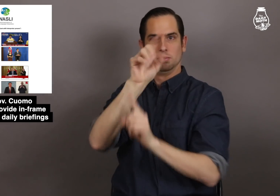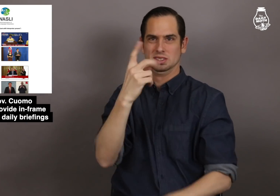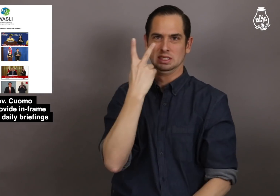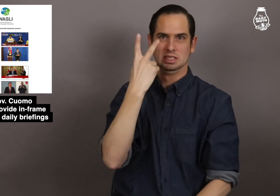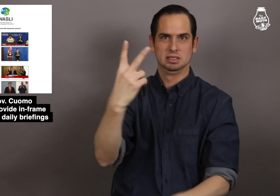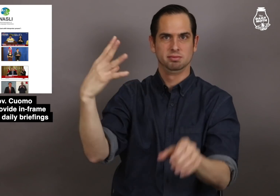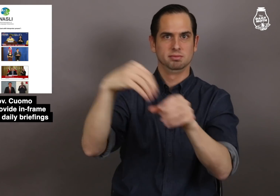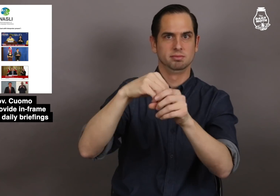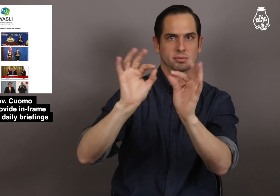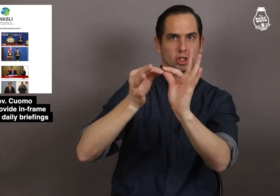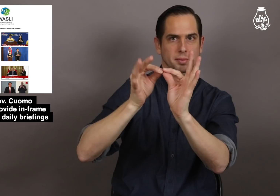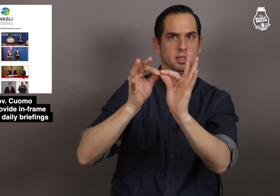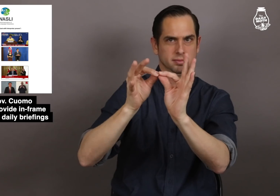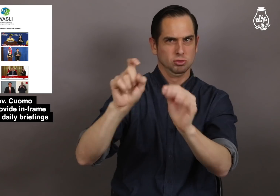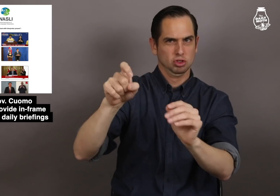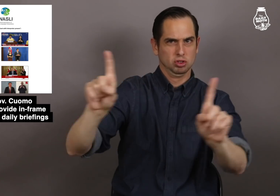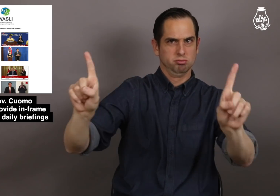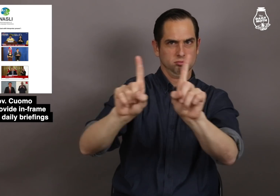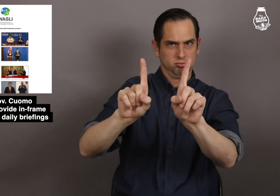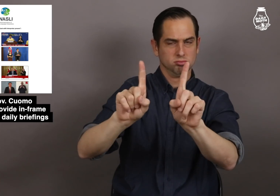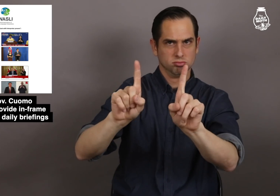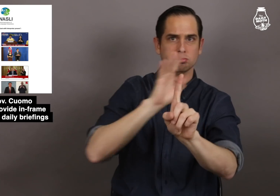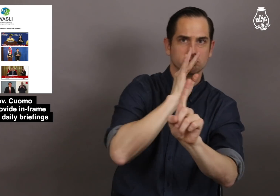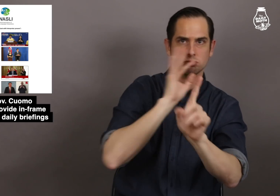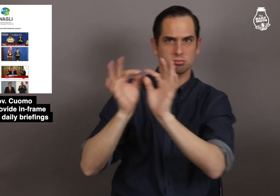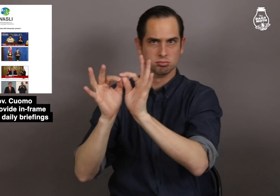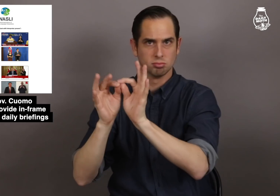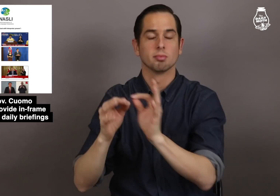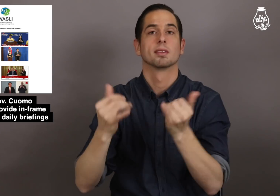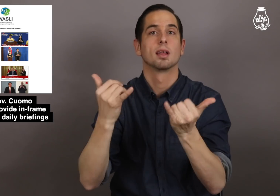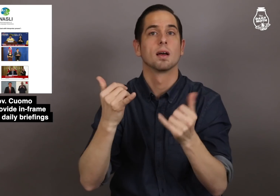and visible on camera alongside whomever is speaking."